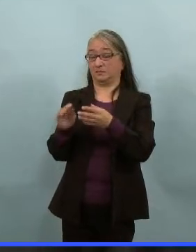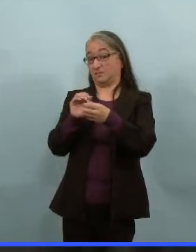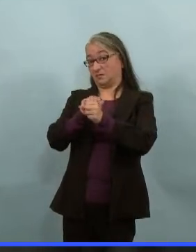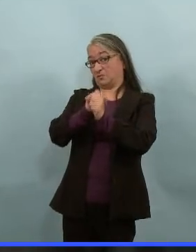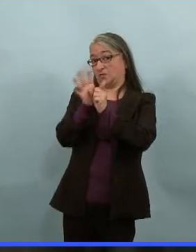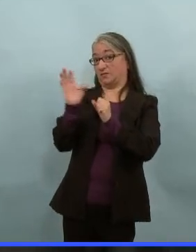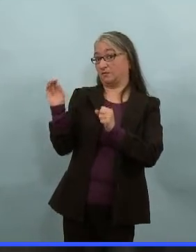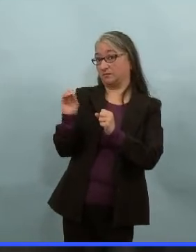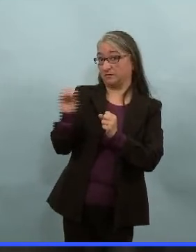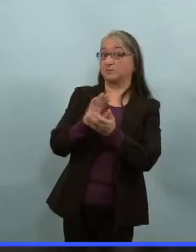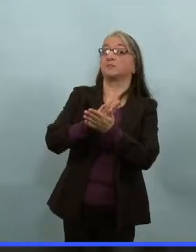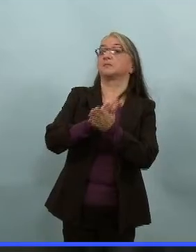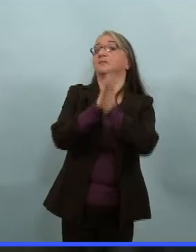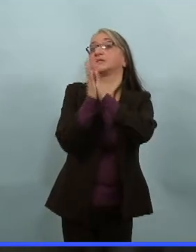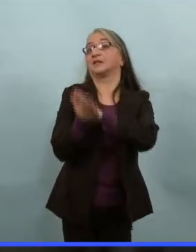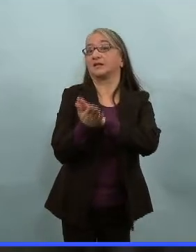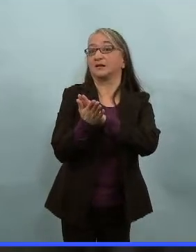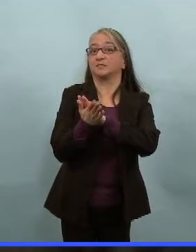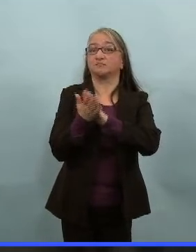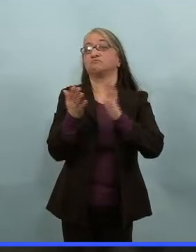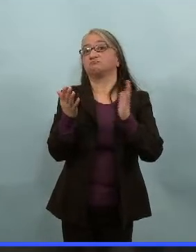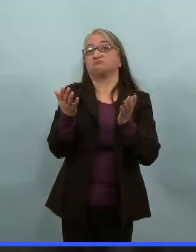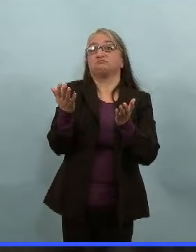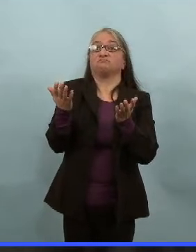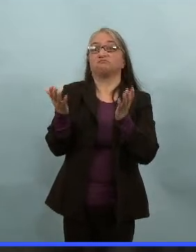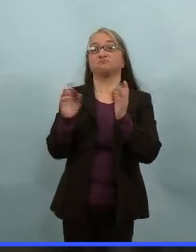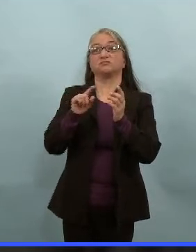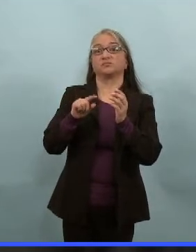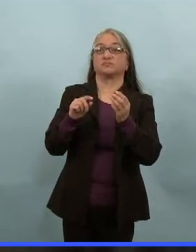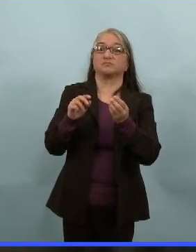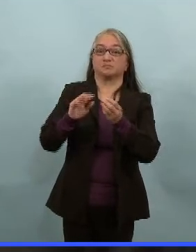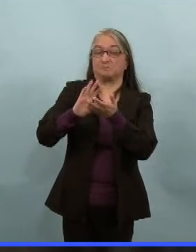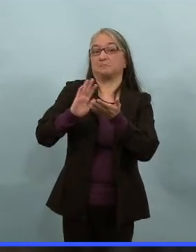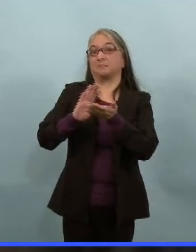obviously you know we'll see a greater number of cases generated where we see omicron